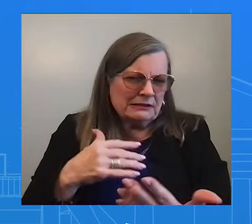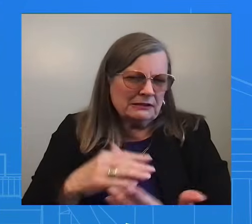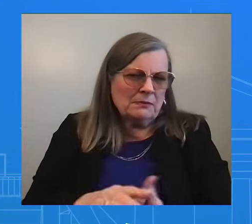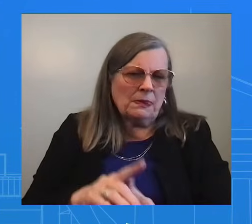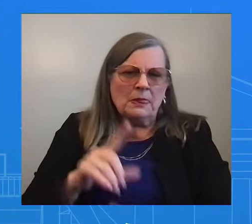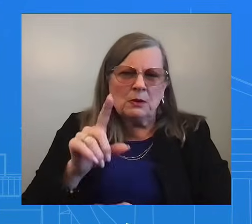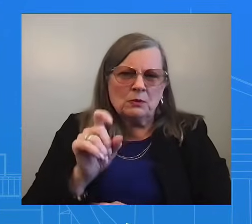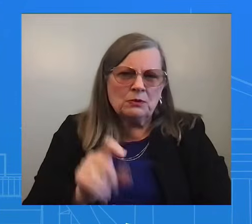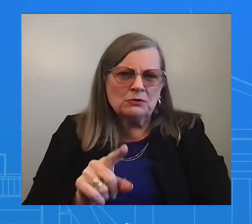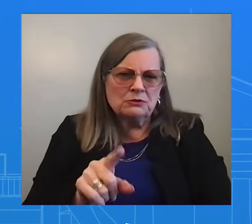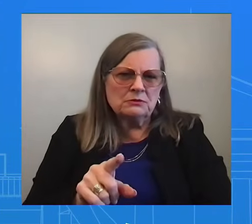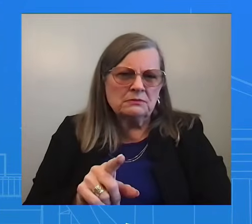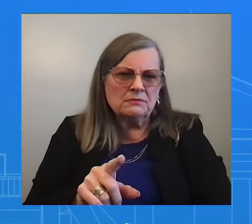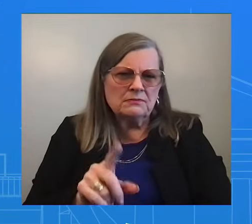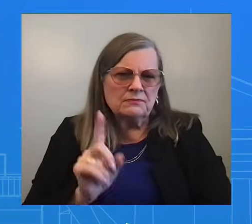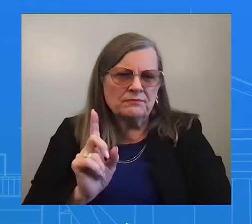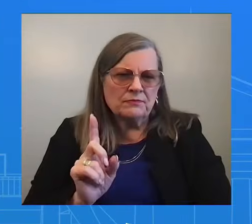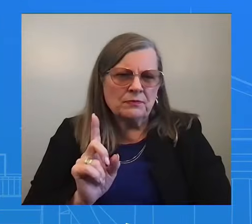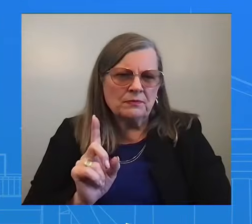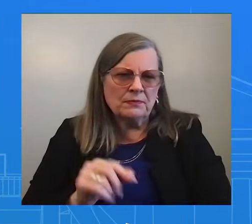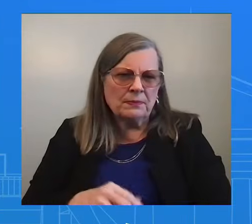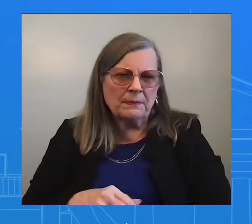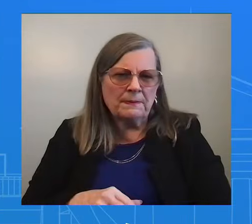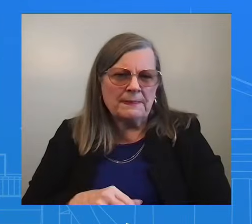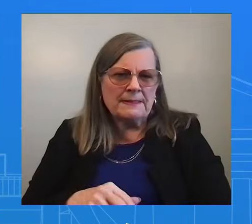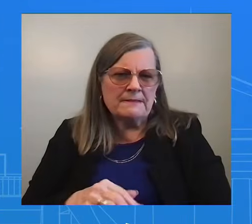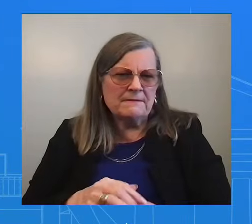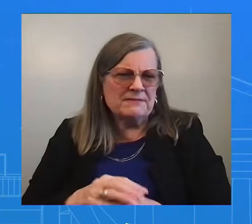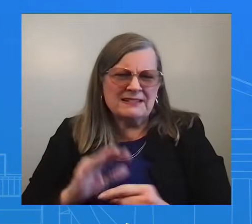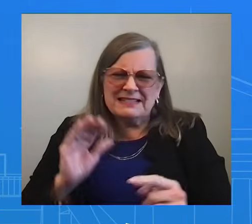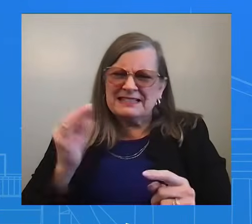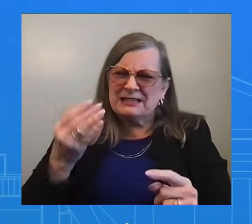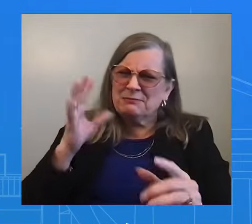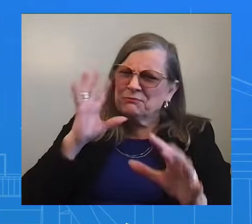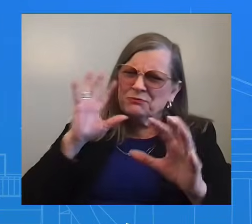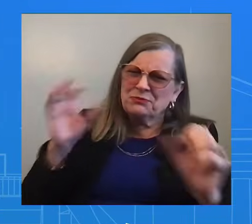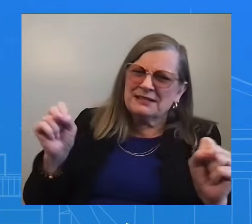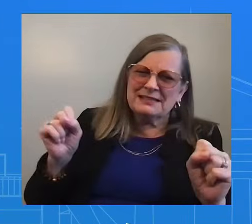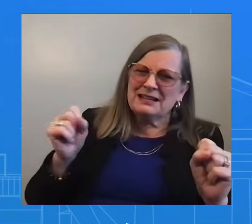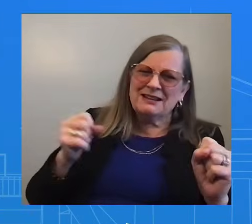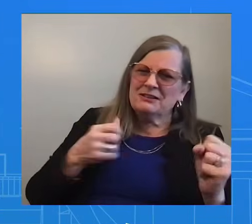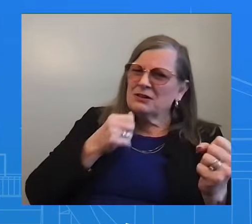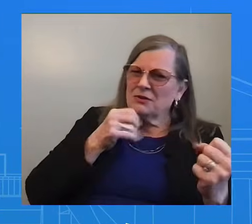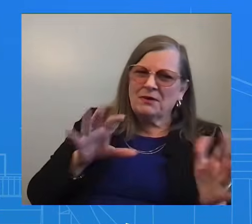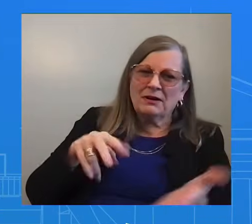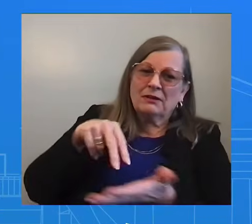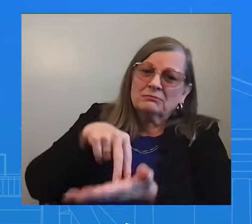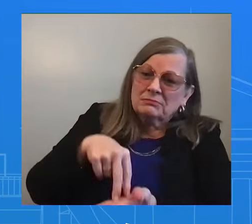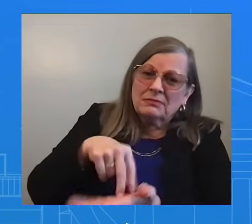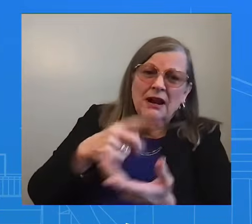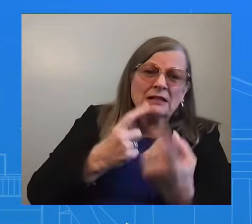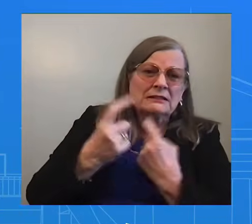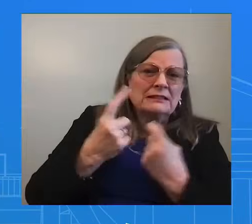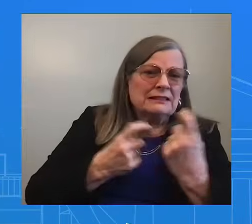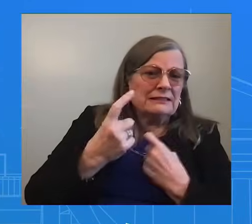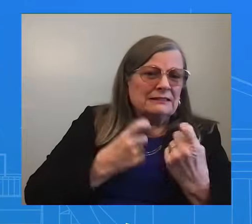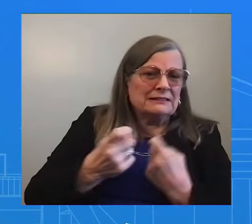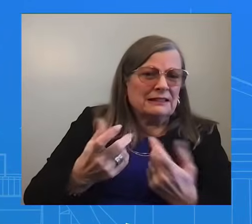doesn't seem to be doing that this year. Can you explain why he doesn't want to defend his record to the American people and make his case for his record to the American people directly?